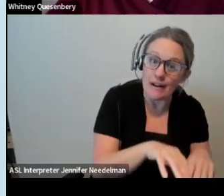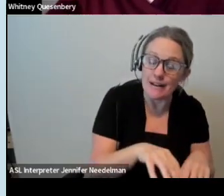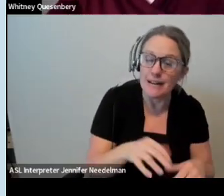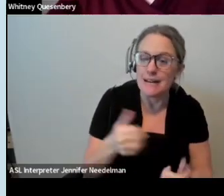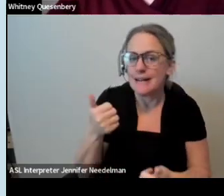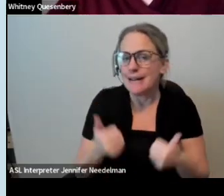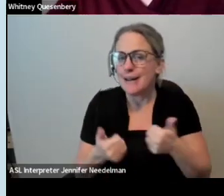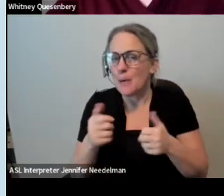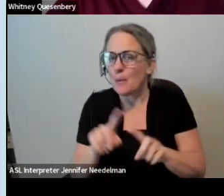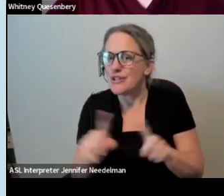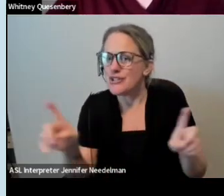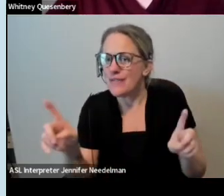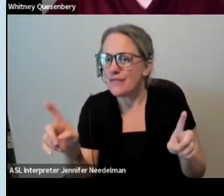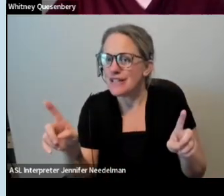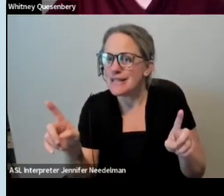your design in one direction or another.